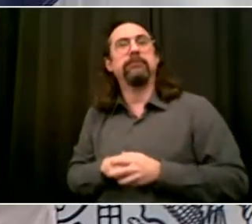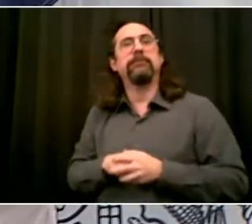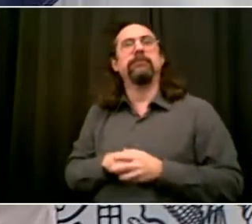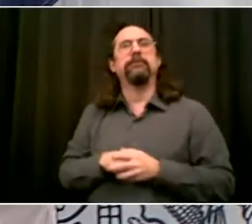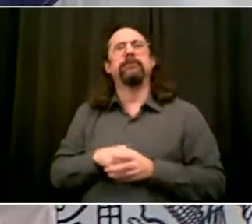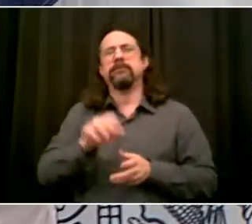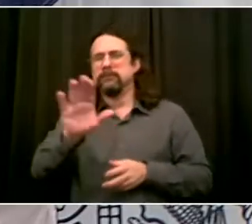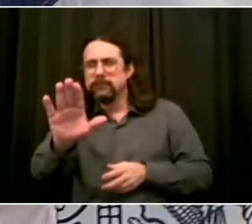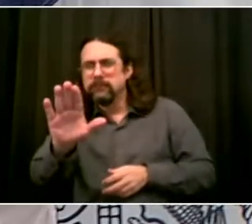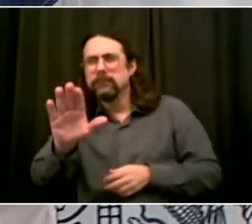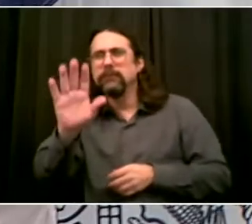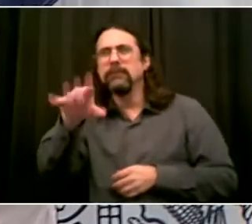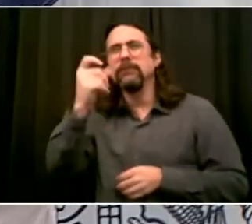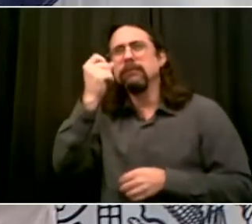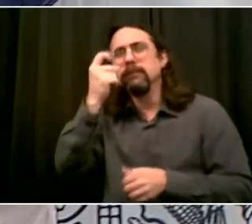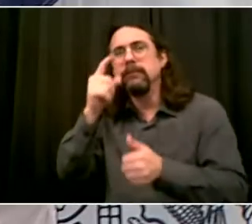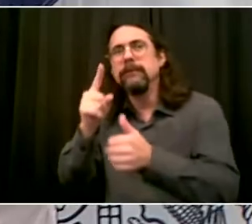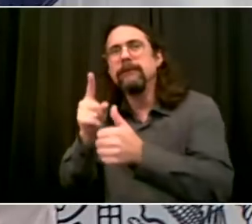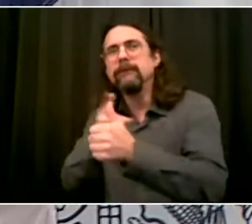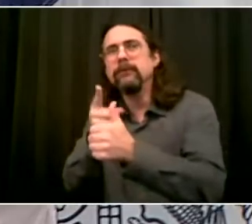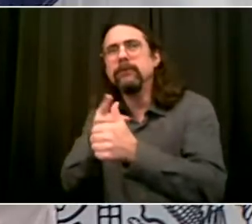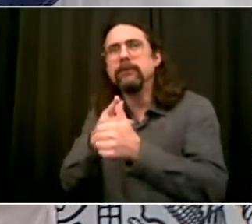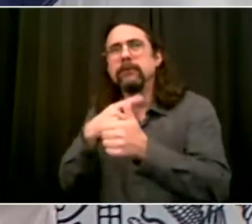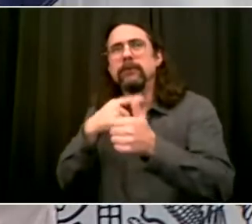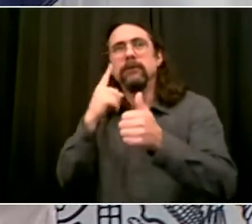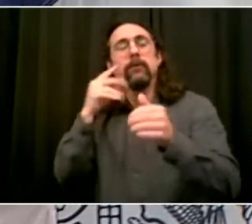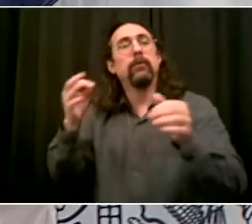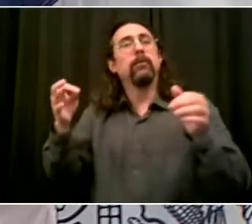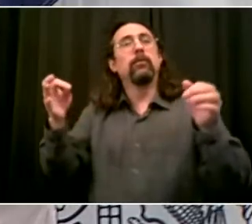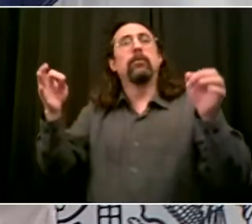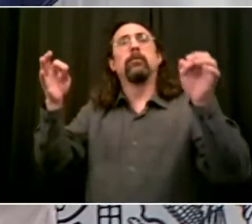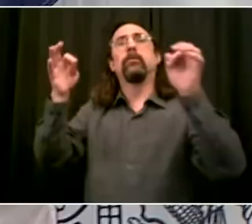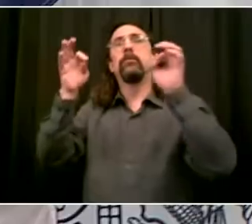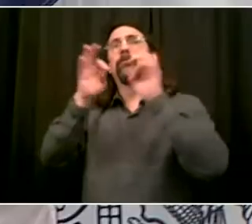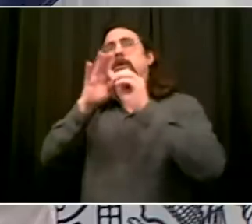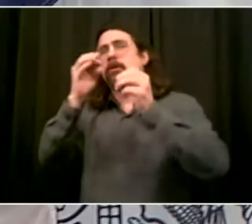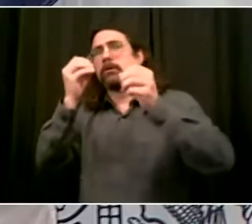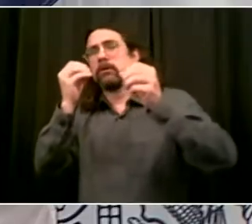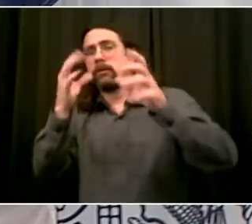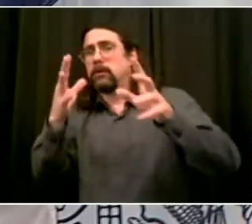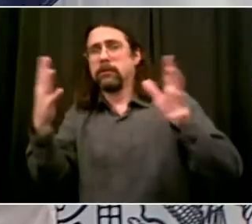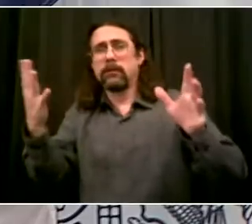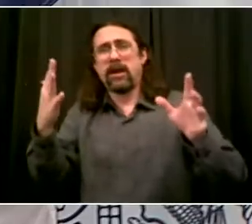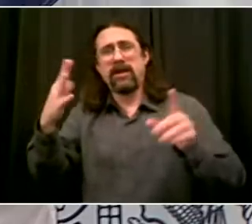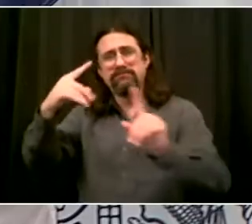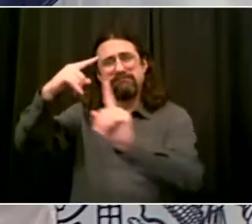MOTIVATE PEOPLE TO ACTION IS SPY HOPEFUL. IF PEOPLE ARE